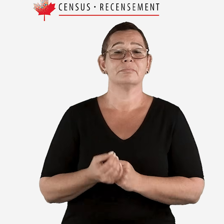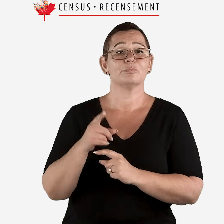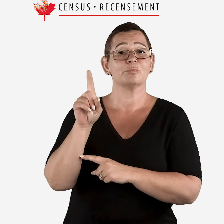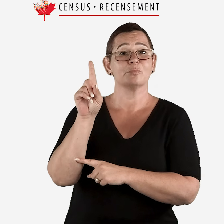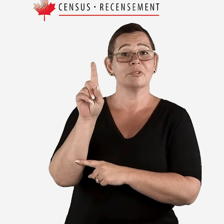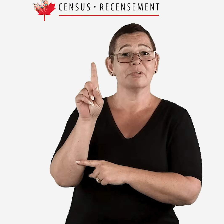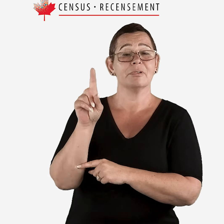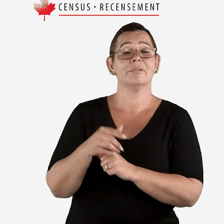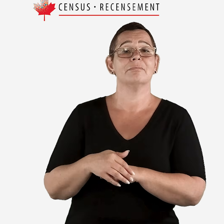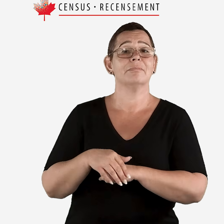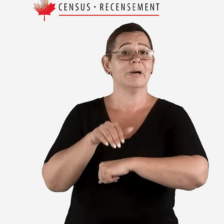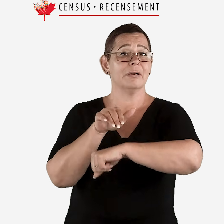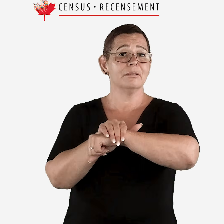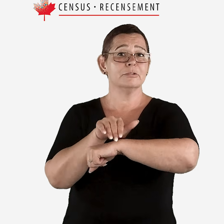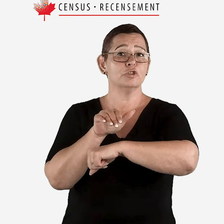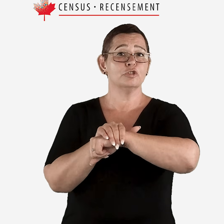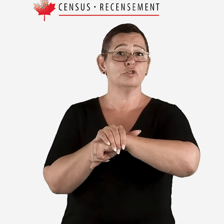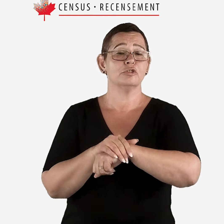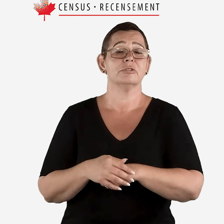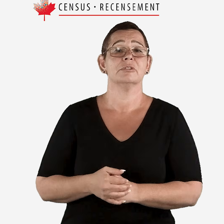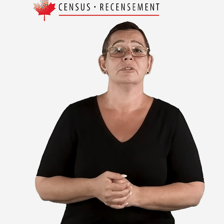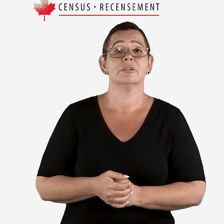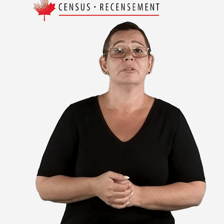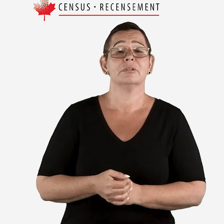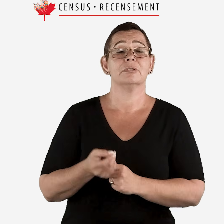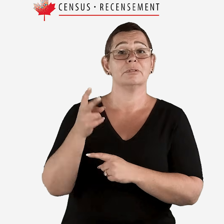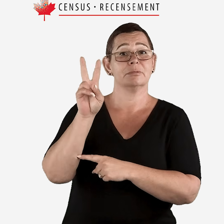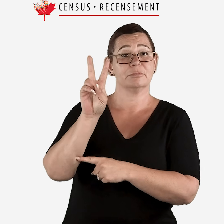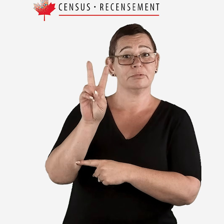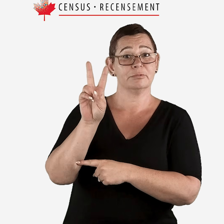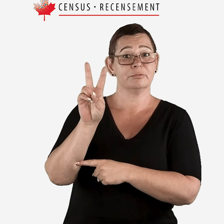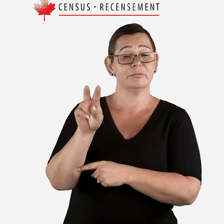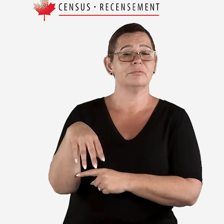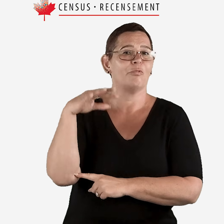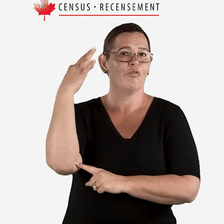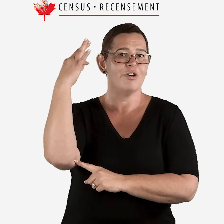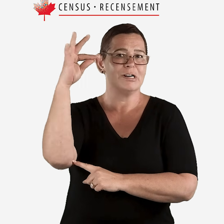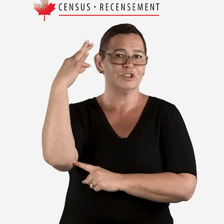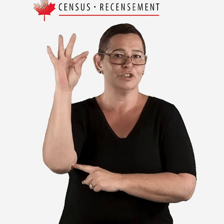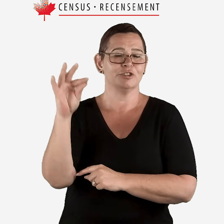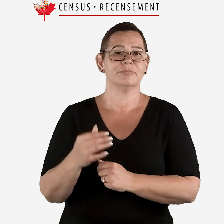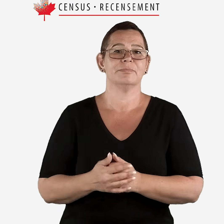Response option 1: English Response option 2: French